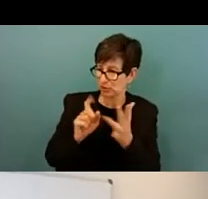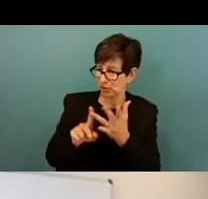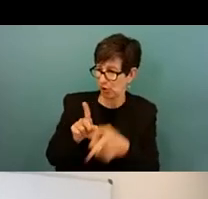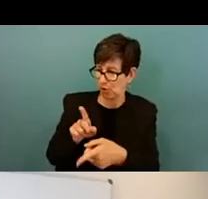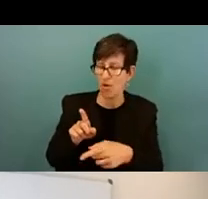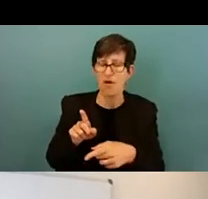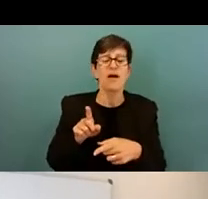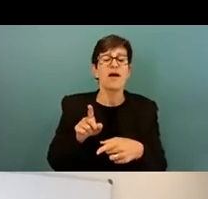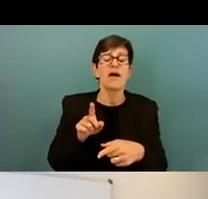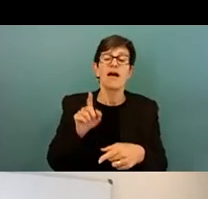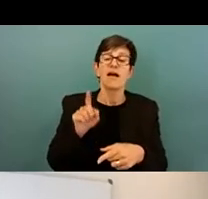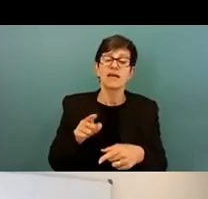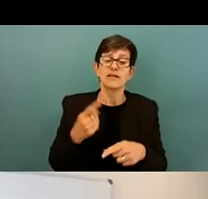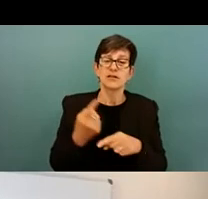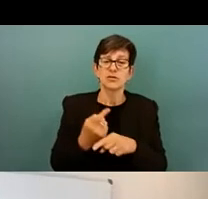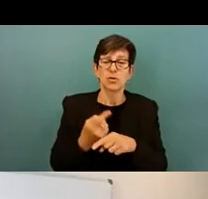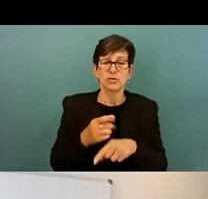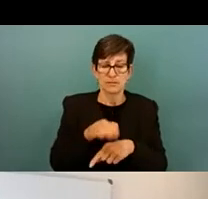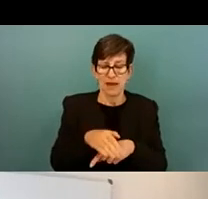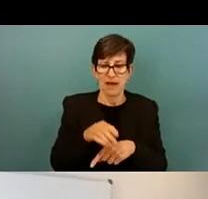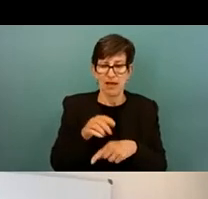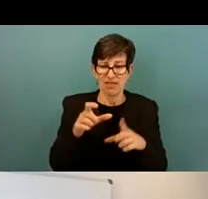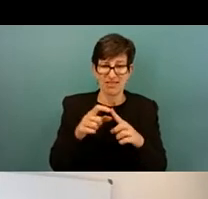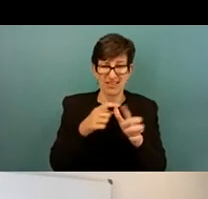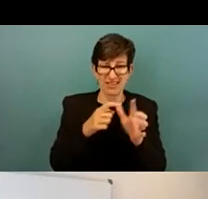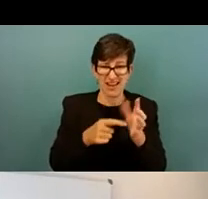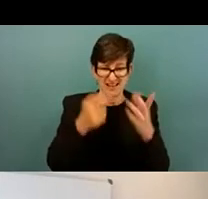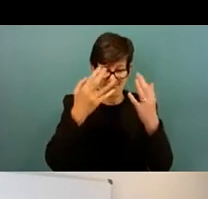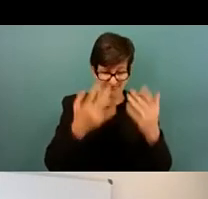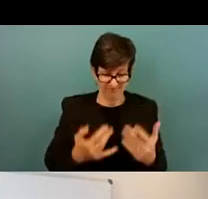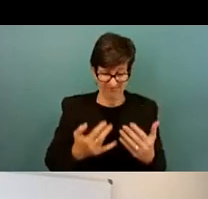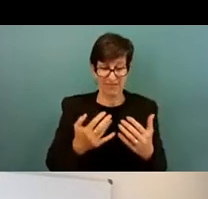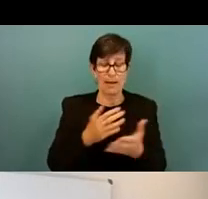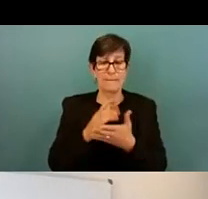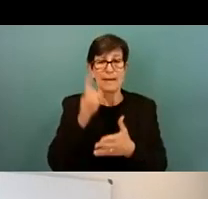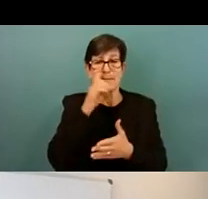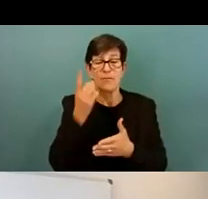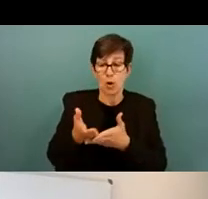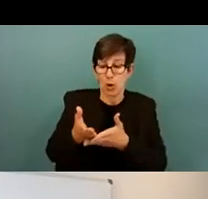it reflected the fact that, is the data telling us that those who are excluded before COVID